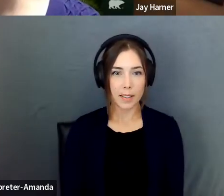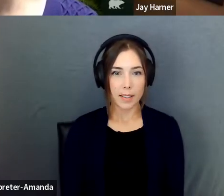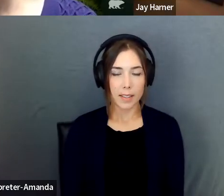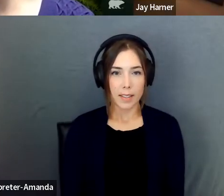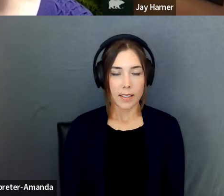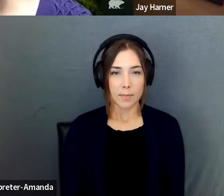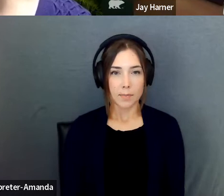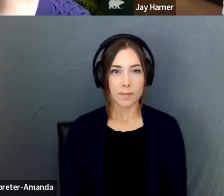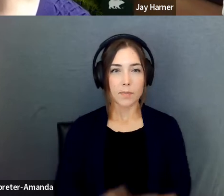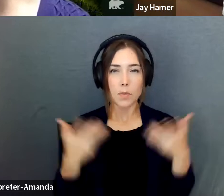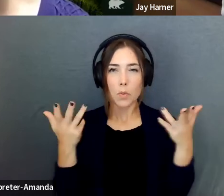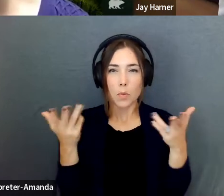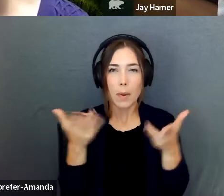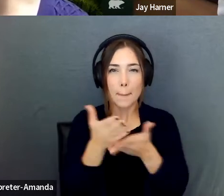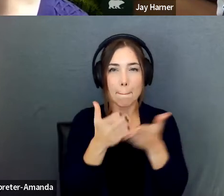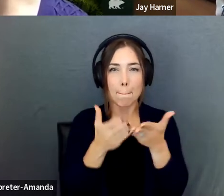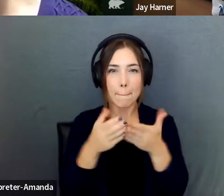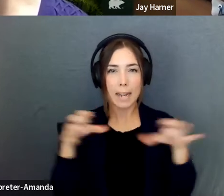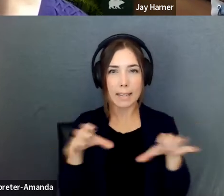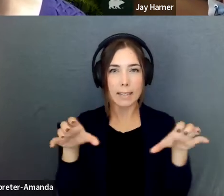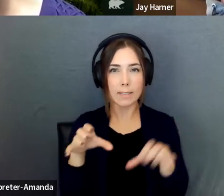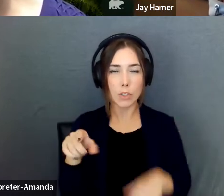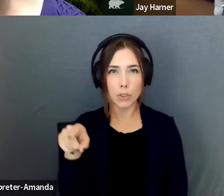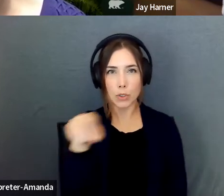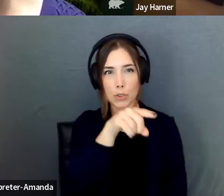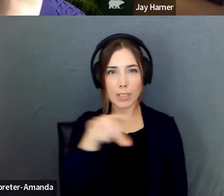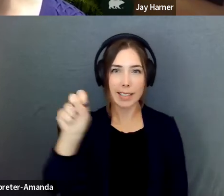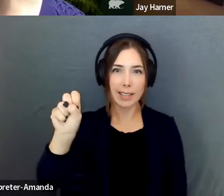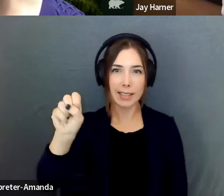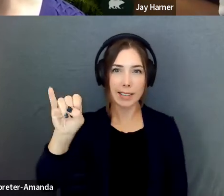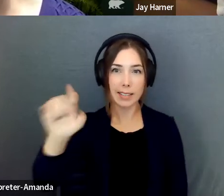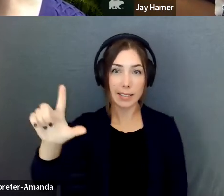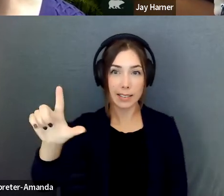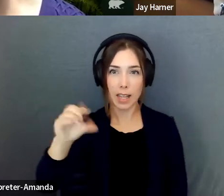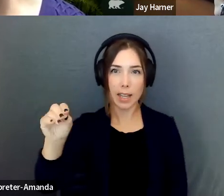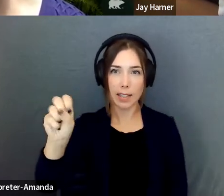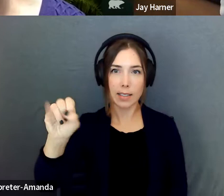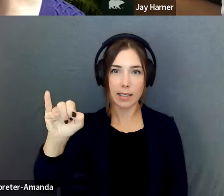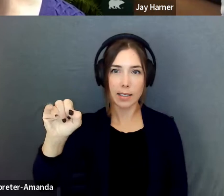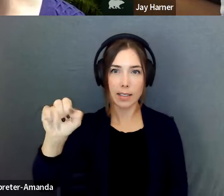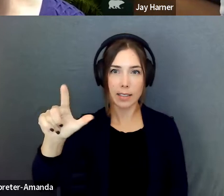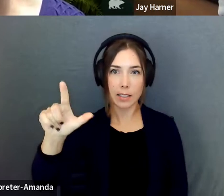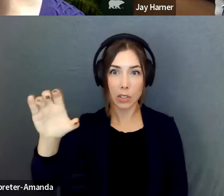What are some activities that your CIL ask SILCK is doing now around HCBS and what is